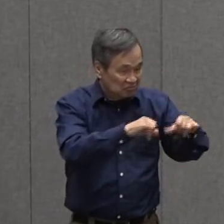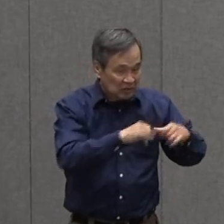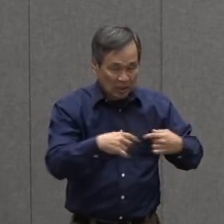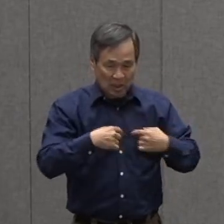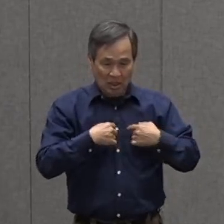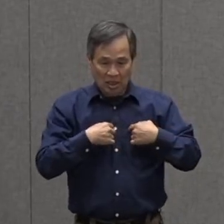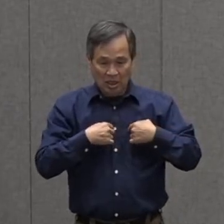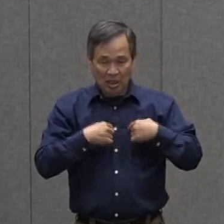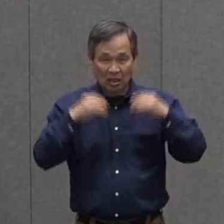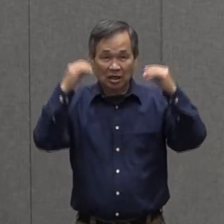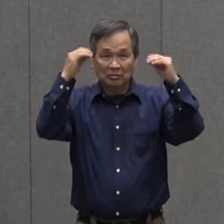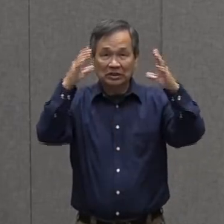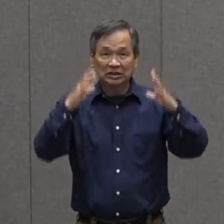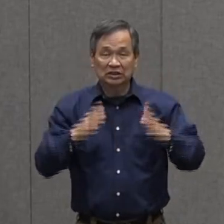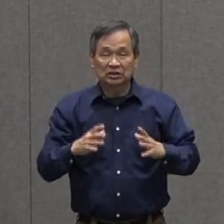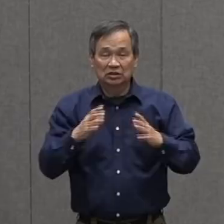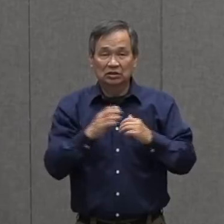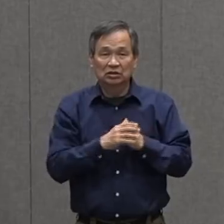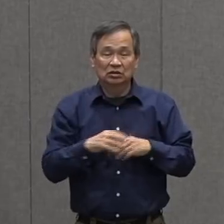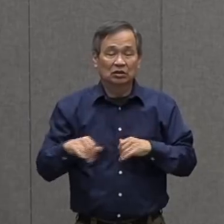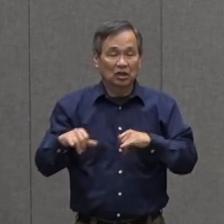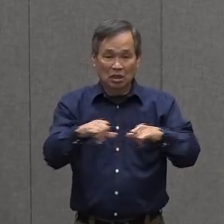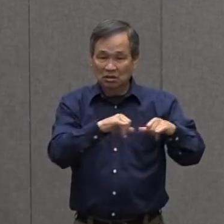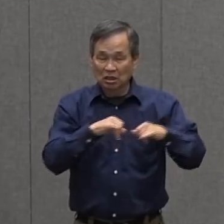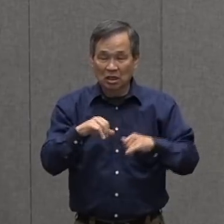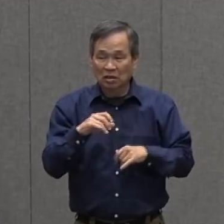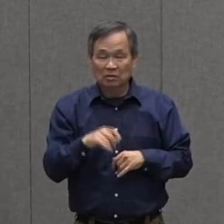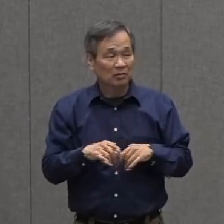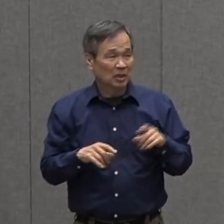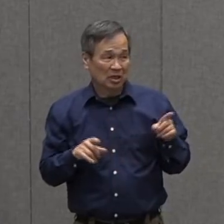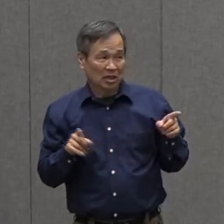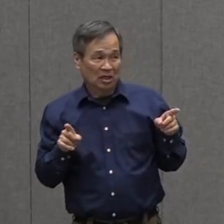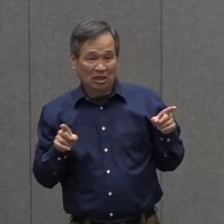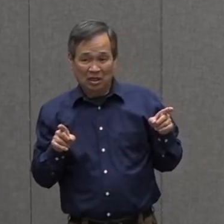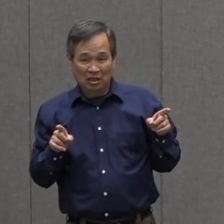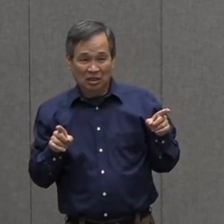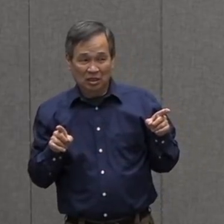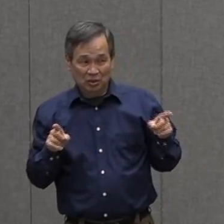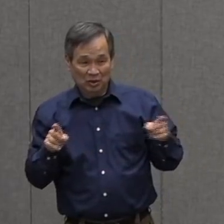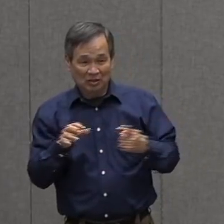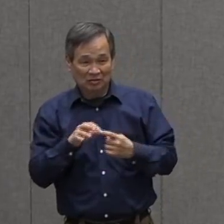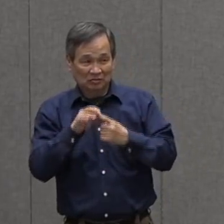but I also have a name and so do you. That's what makes us unique.